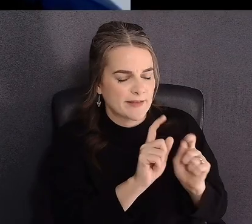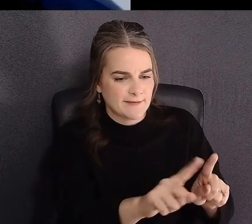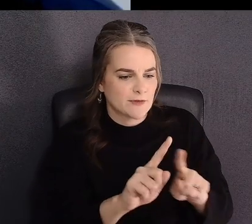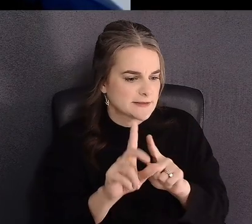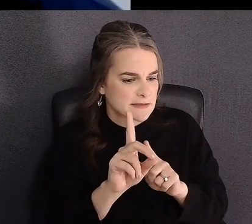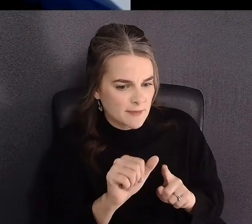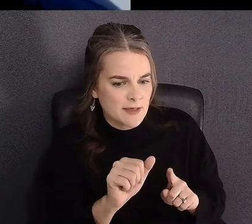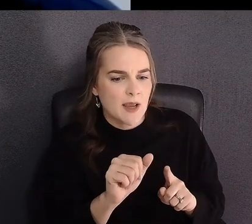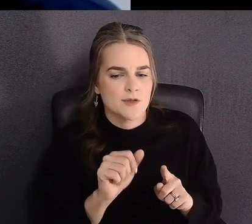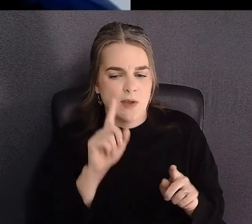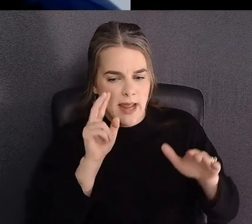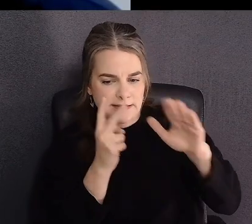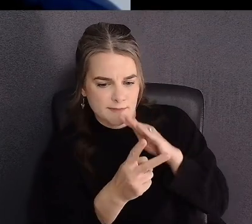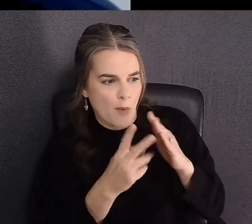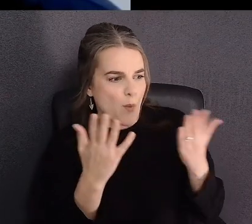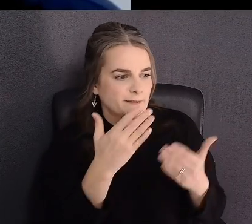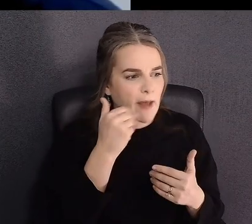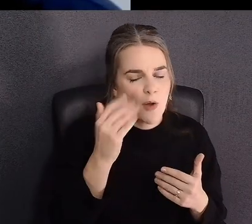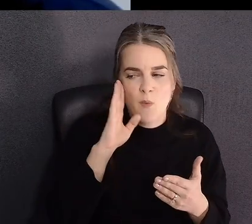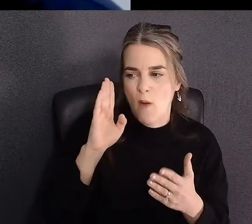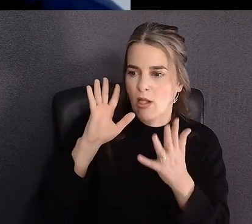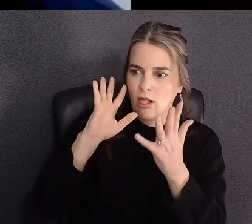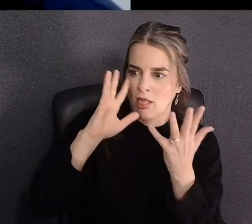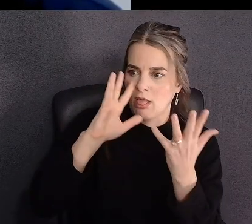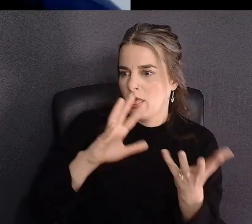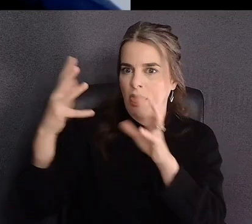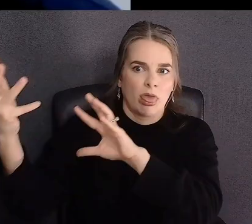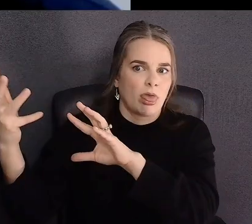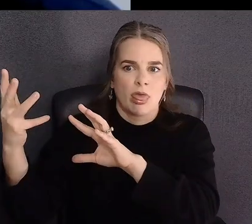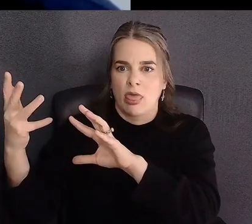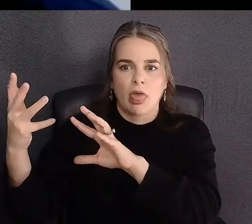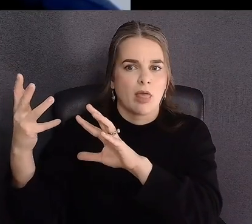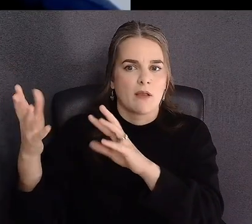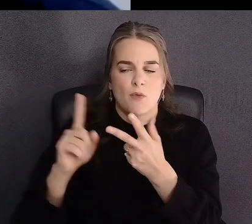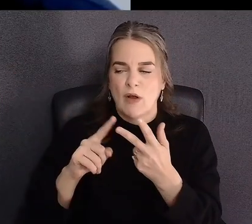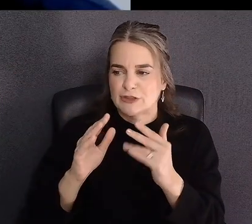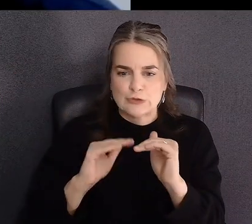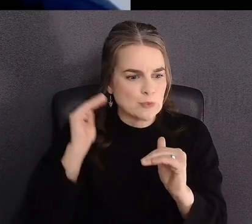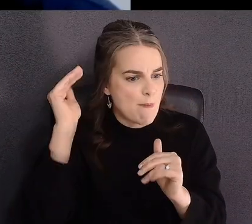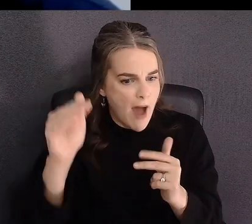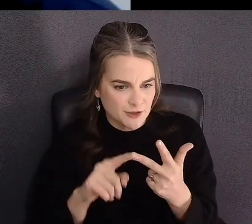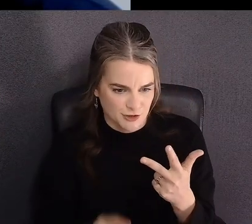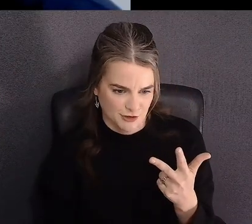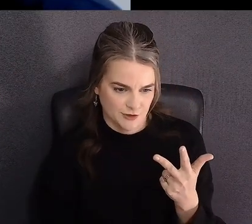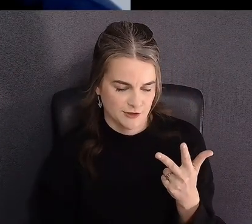and what's going to fall apart or be too much. So I feel like something I've learned